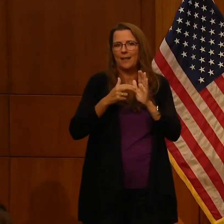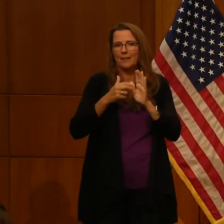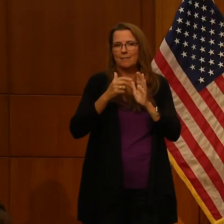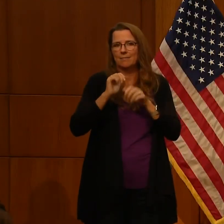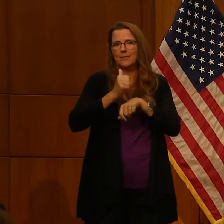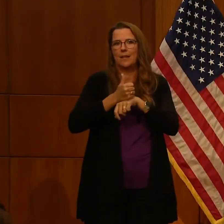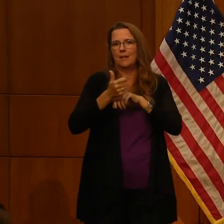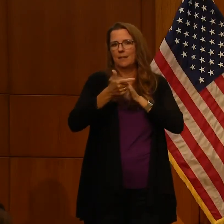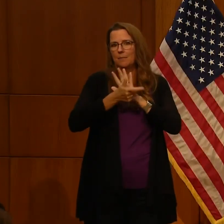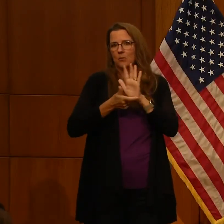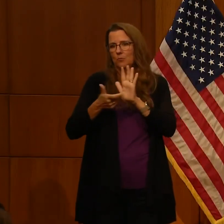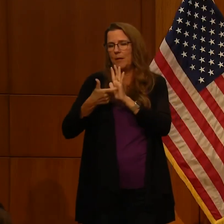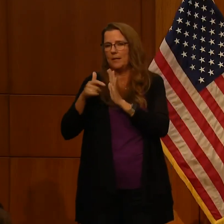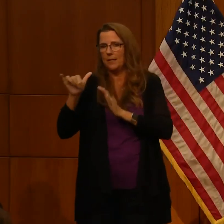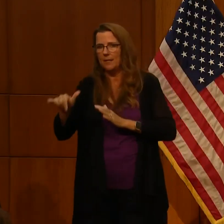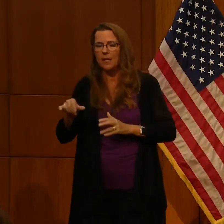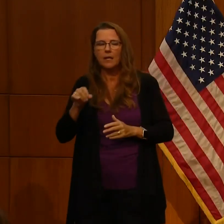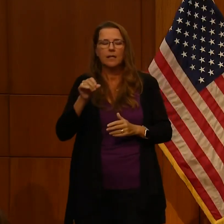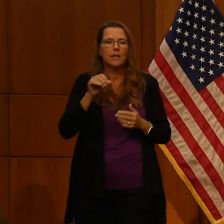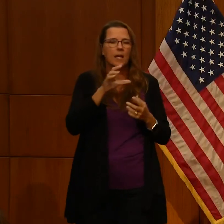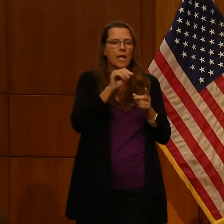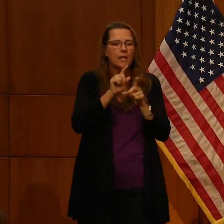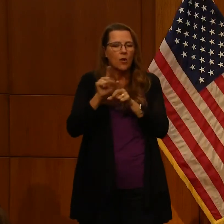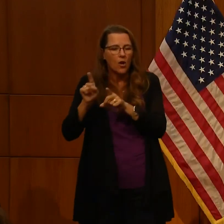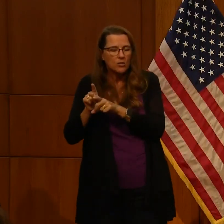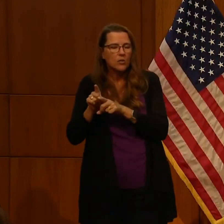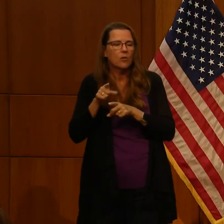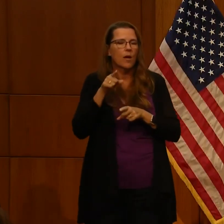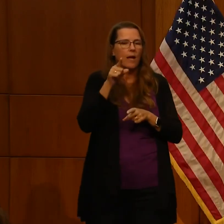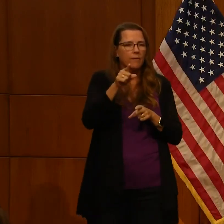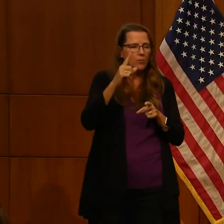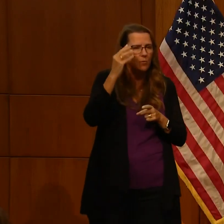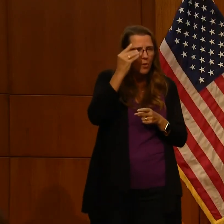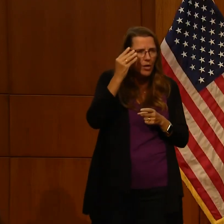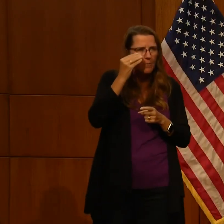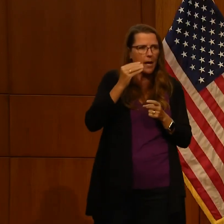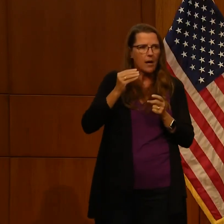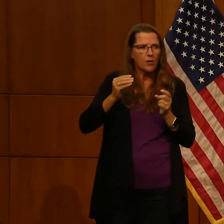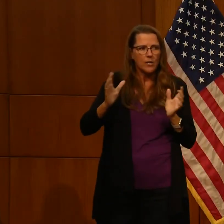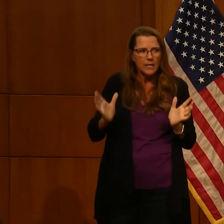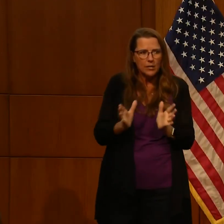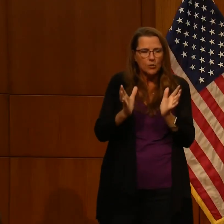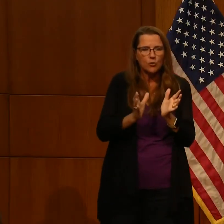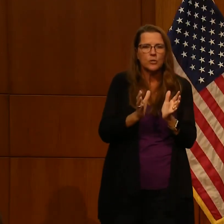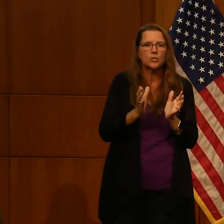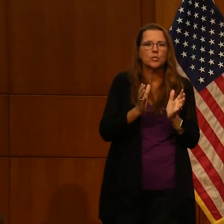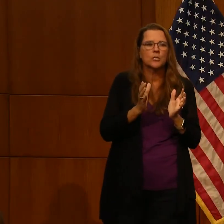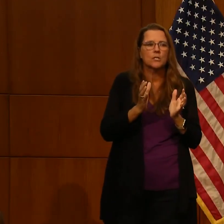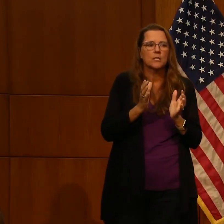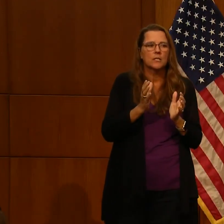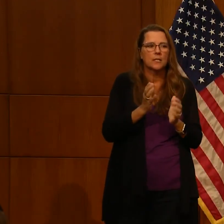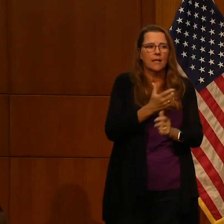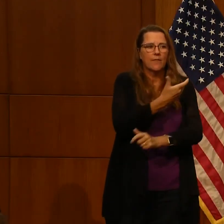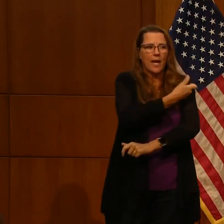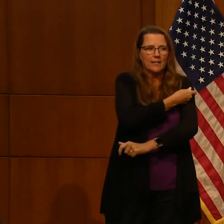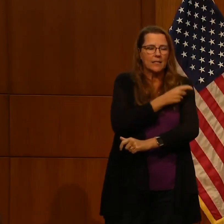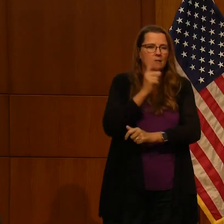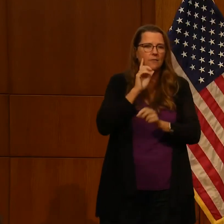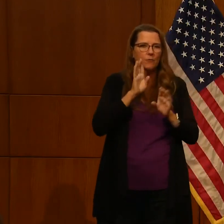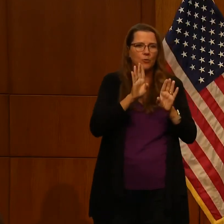WAYS TO MANDATE IT AND SORT OF ALONG THE SAME LINES. I MEAN, HAVE YOU CONSIDERED SUPPORTING OR INTRODUCING LEGISLATION THAT